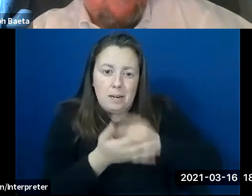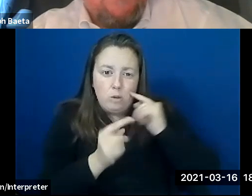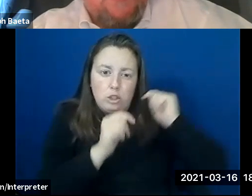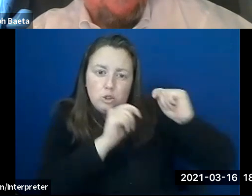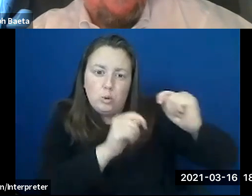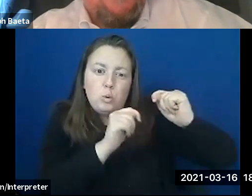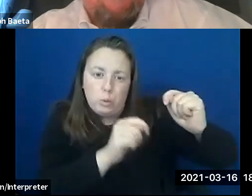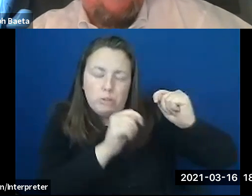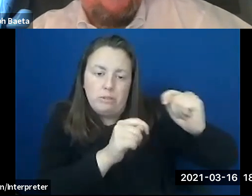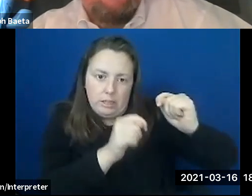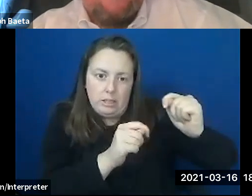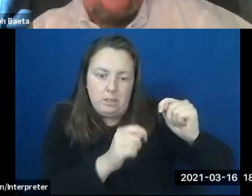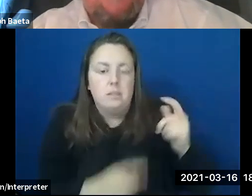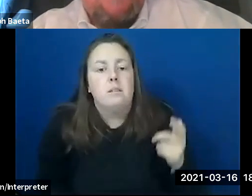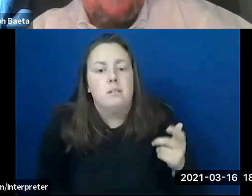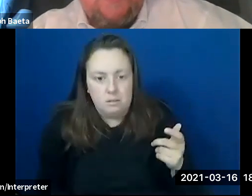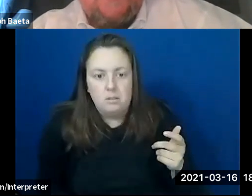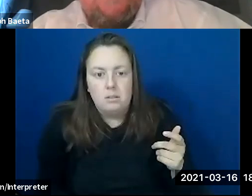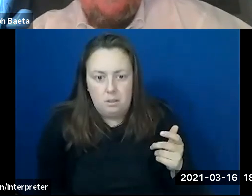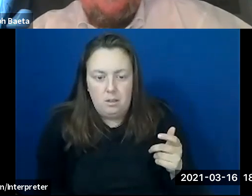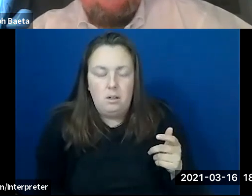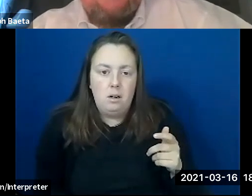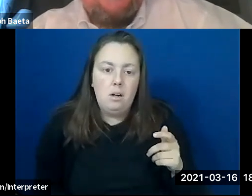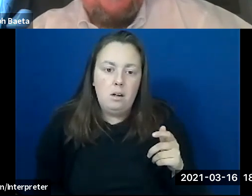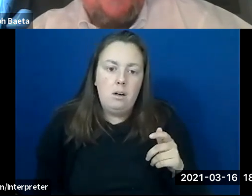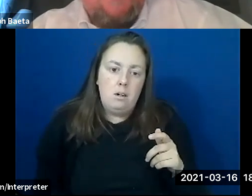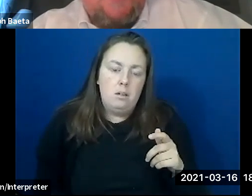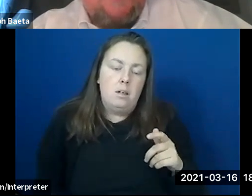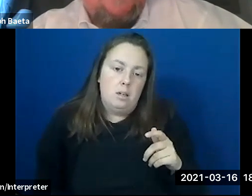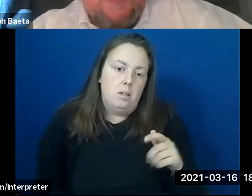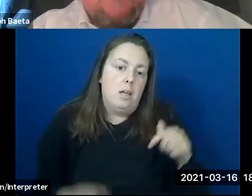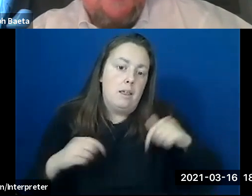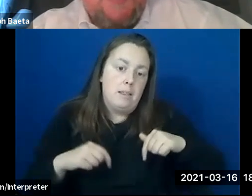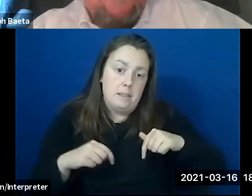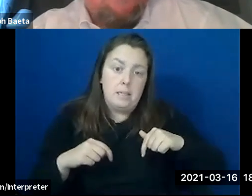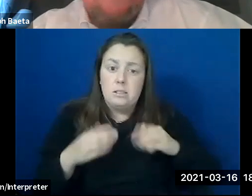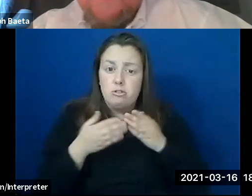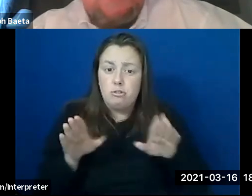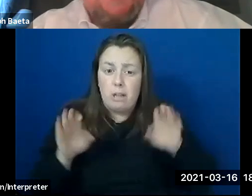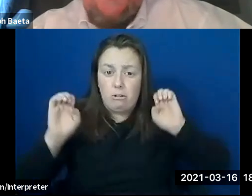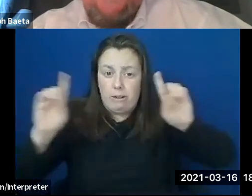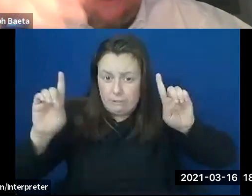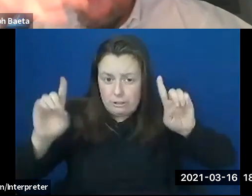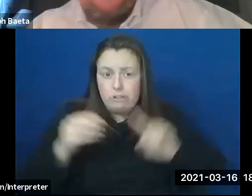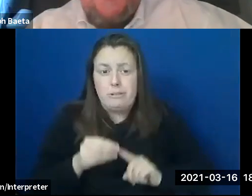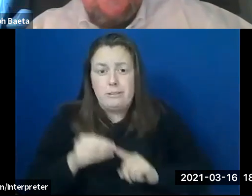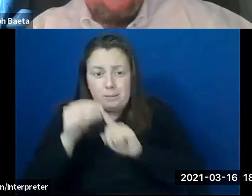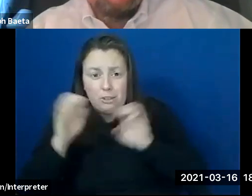Joseph Baeta: folks are not going to choose July 1 or finding people to work it, but this is a general education special education all education.